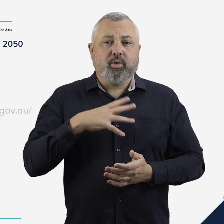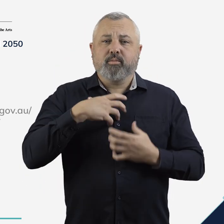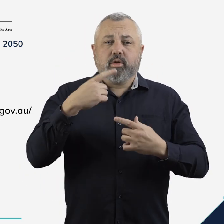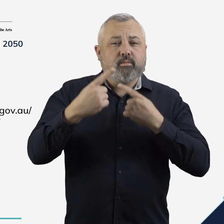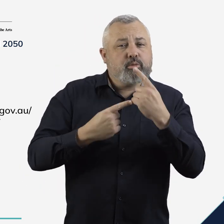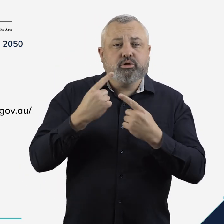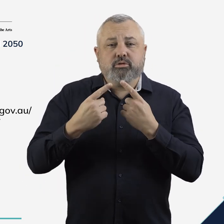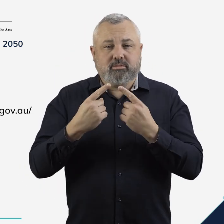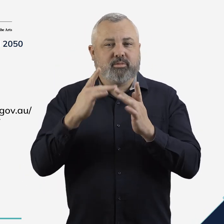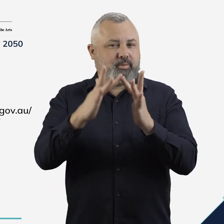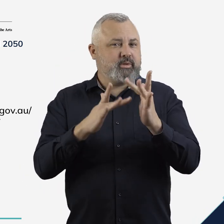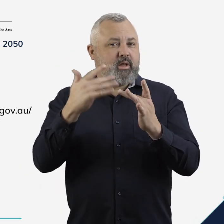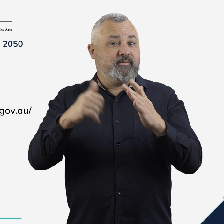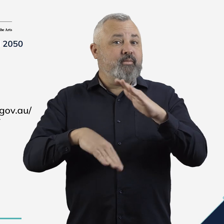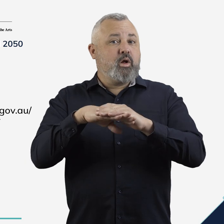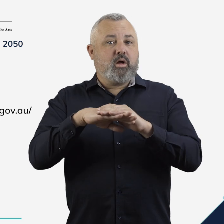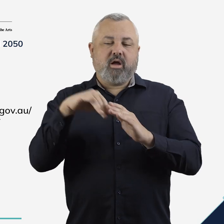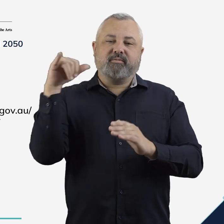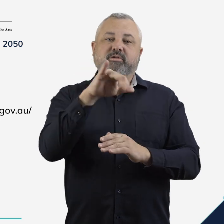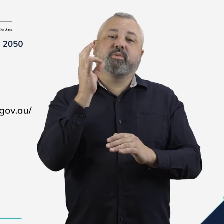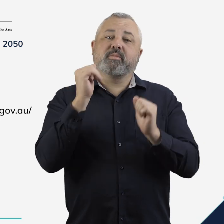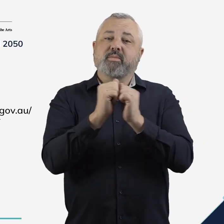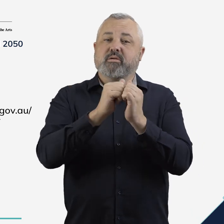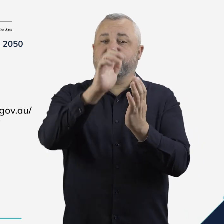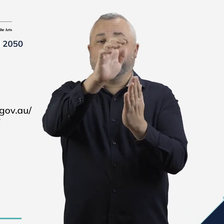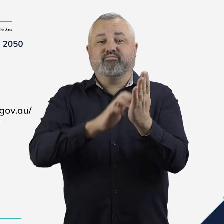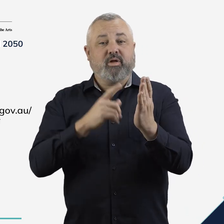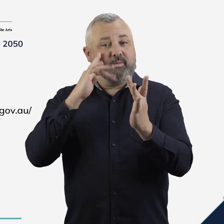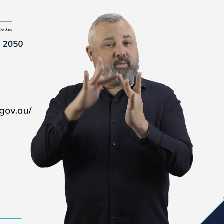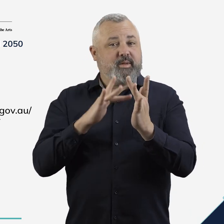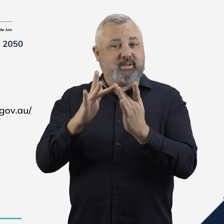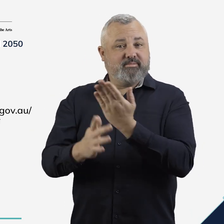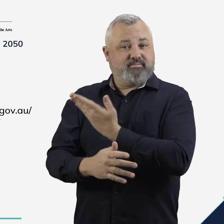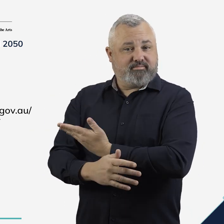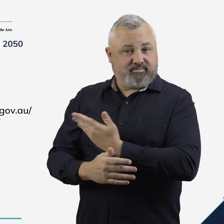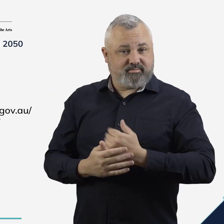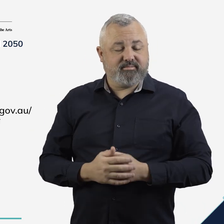Find out more - Visit our website to read the Aviation White Paper: infrastructure.gov.au/AviationWhitePaper